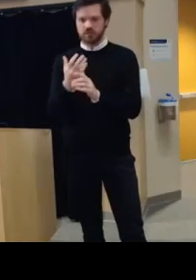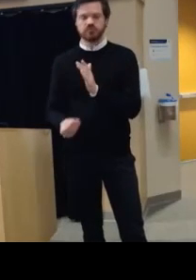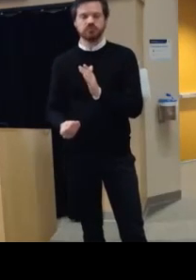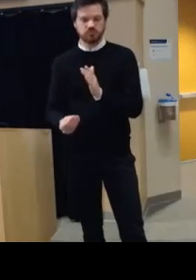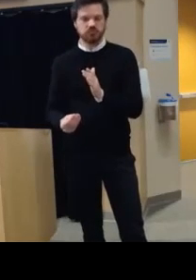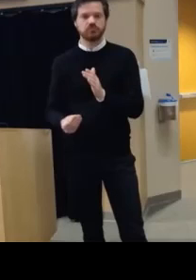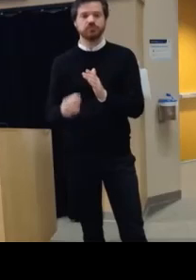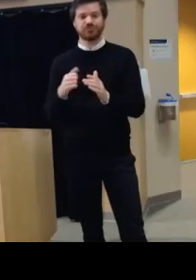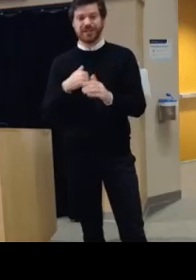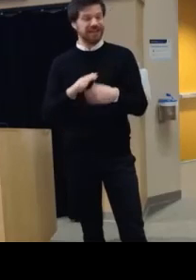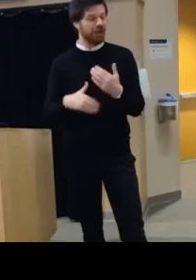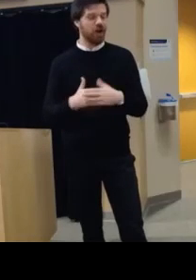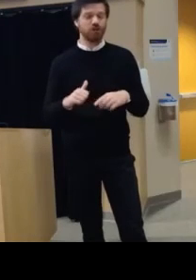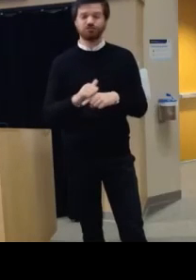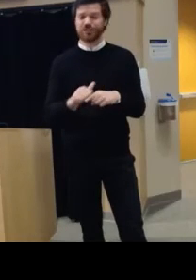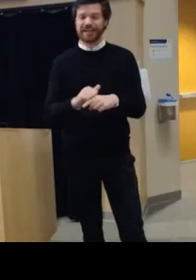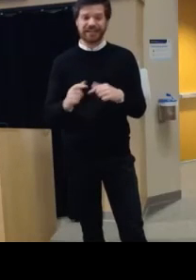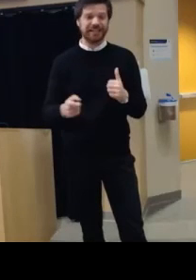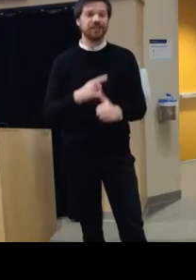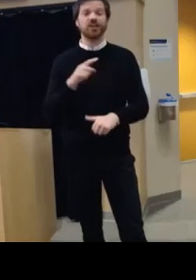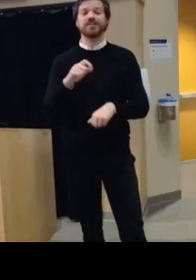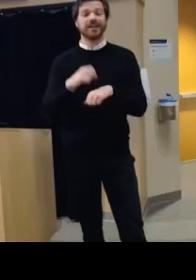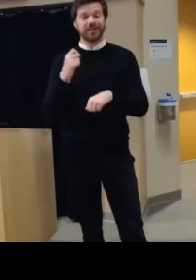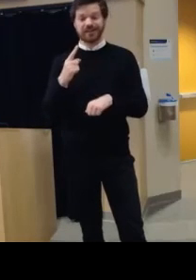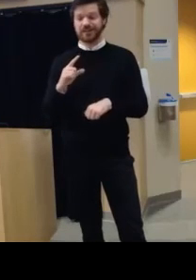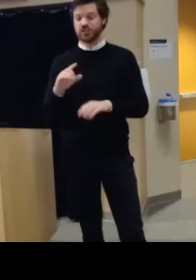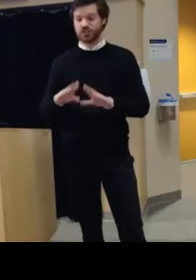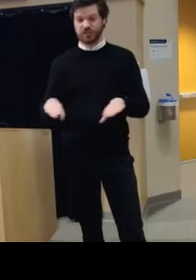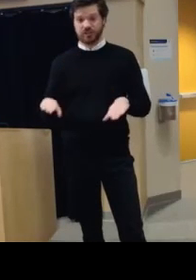you can have all the training in the world the first time a child codes and dies on the table